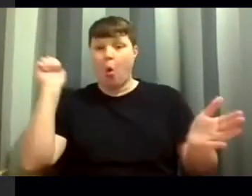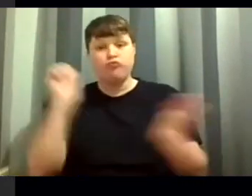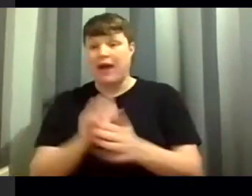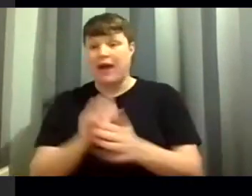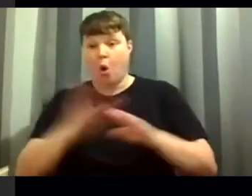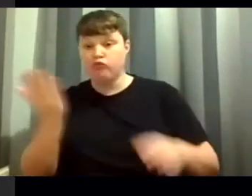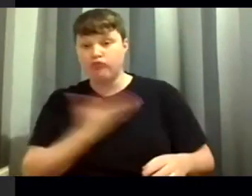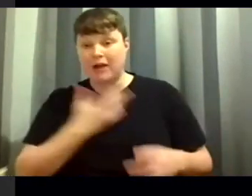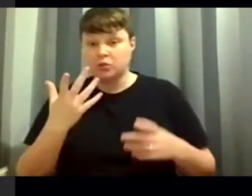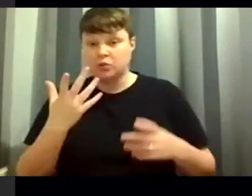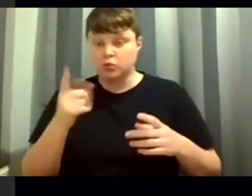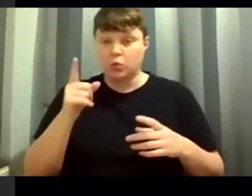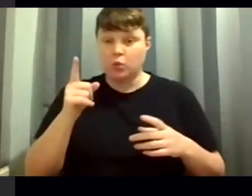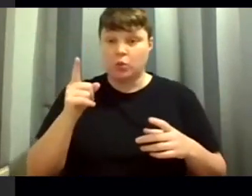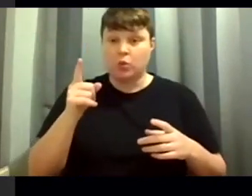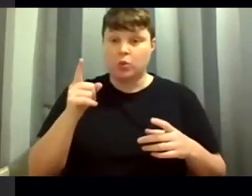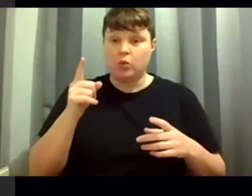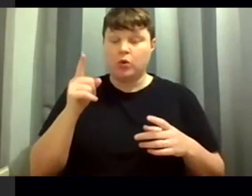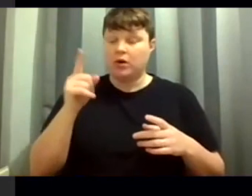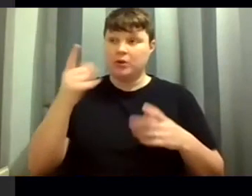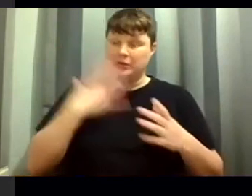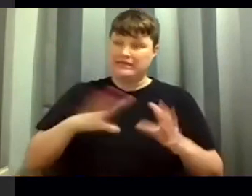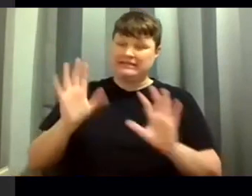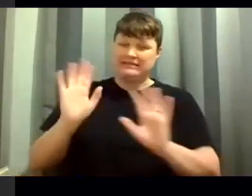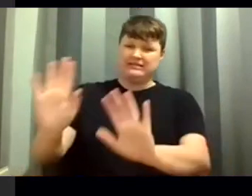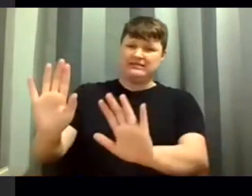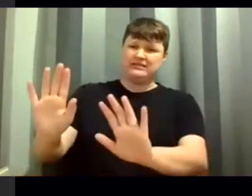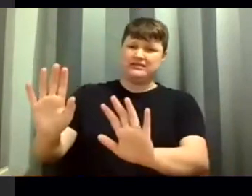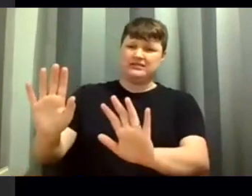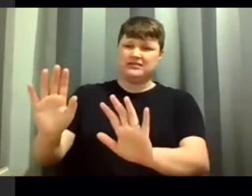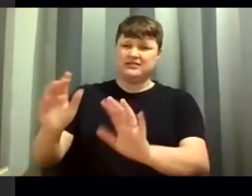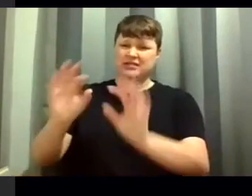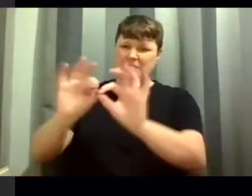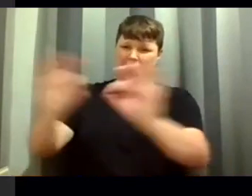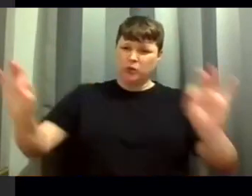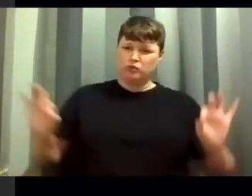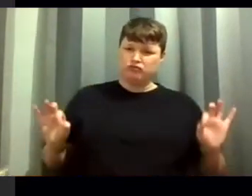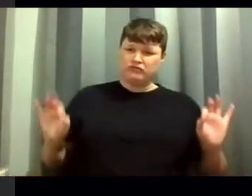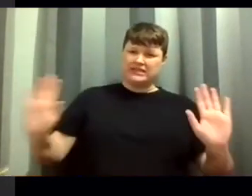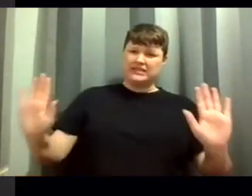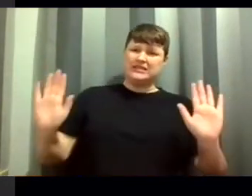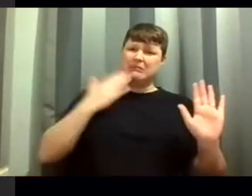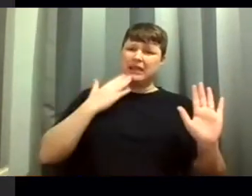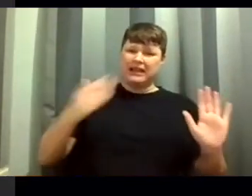It's weird. And, obviously, I've now been on HRT for 20 months and things.